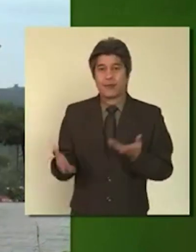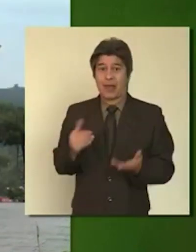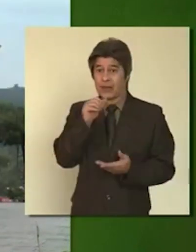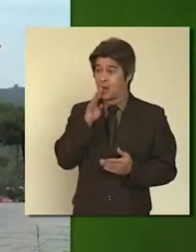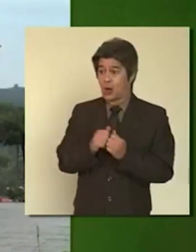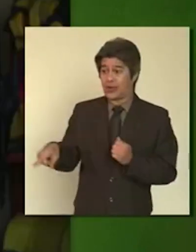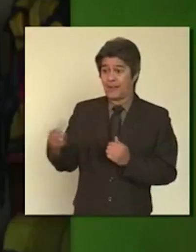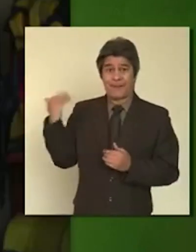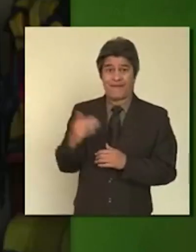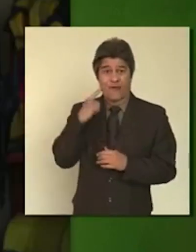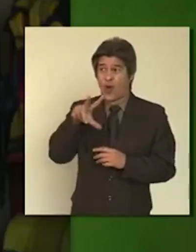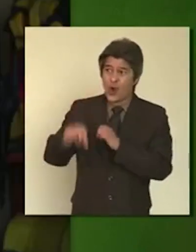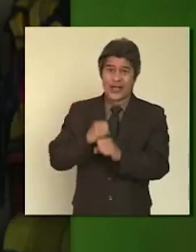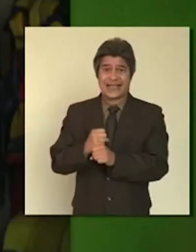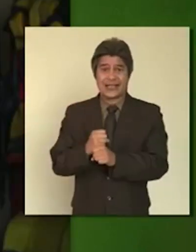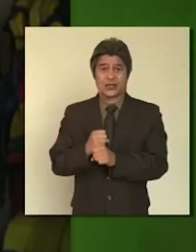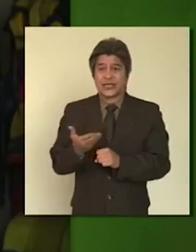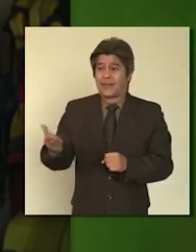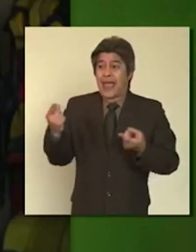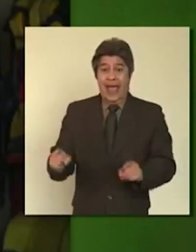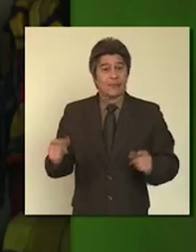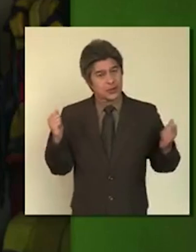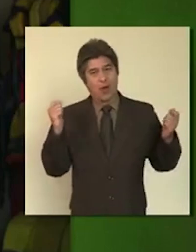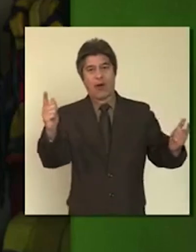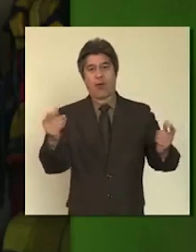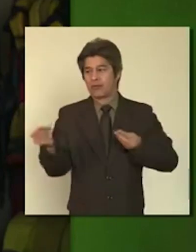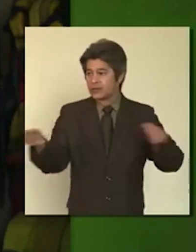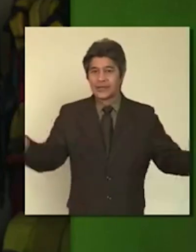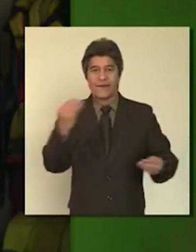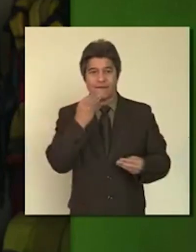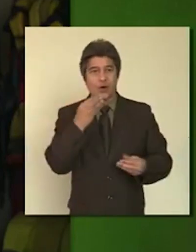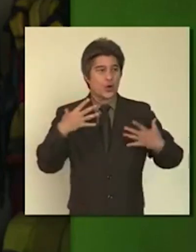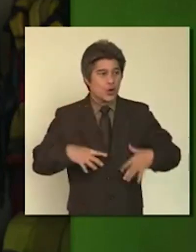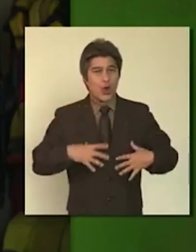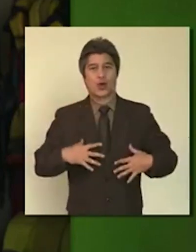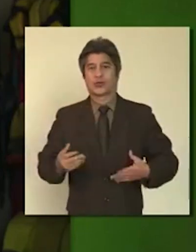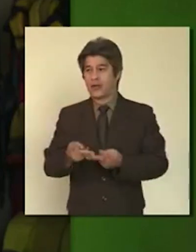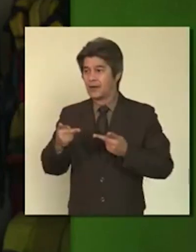you might not have talked to 'em for 30 years. Well, something happens. Everybody's given food, they're given clothes, they're given shelter,